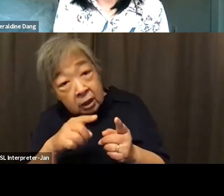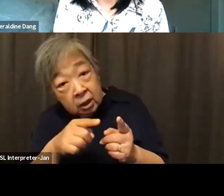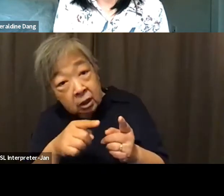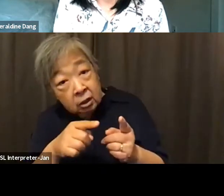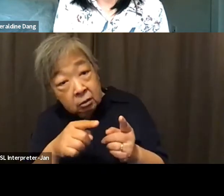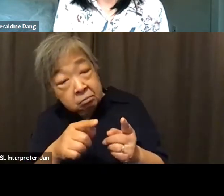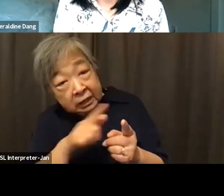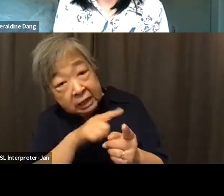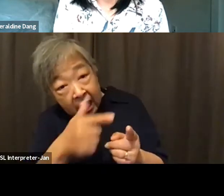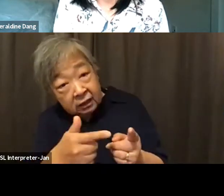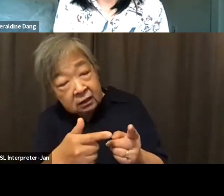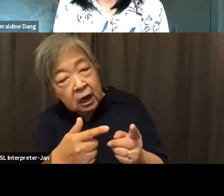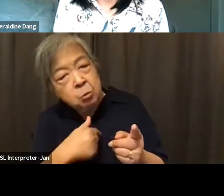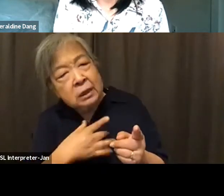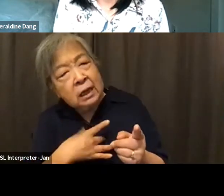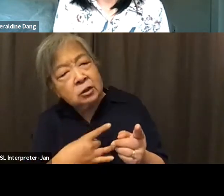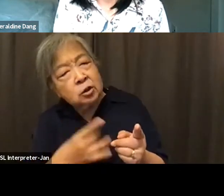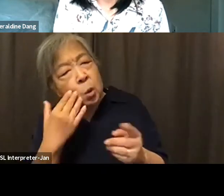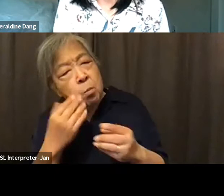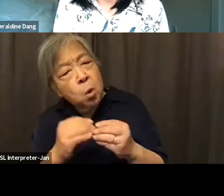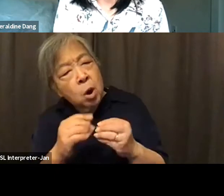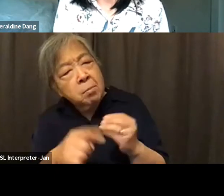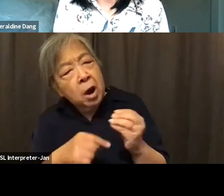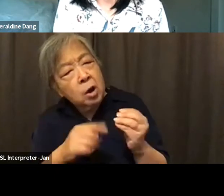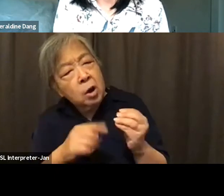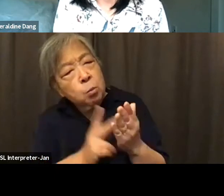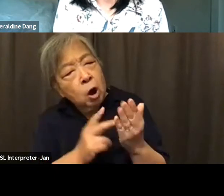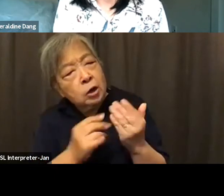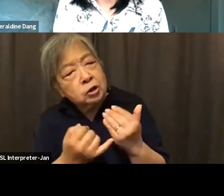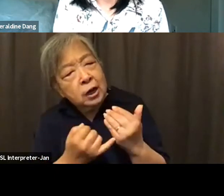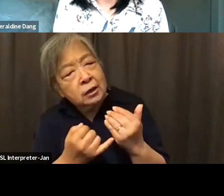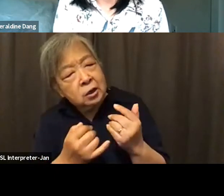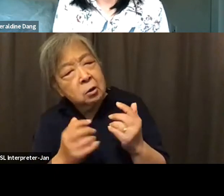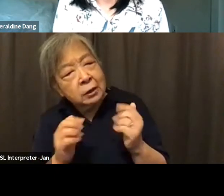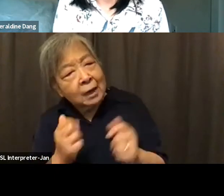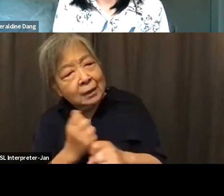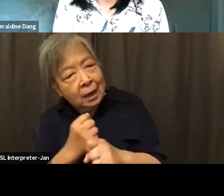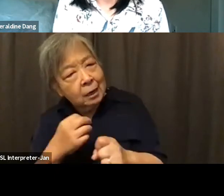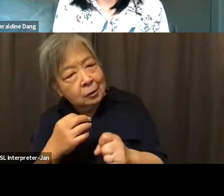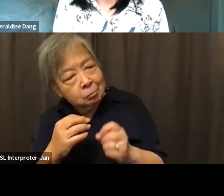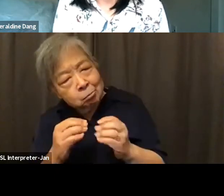I'll ask a follow up question just so we can get more from you.